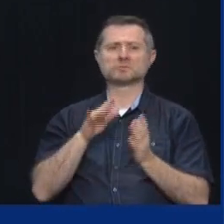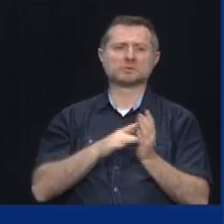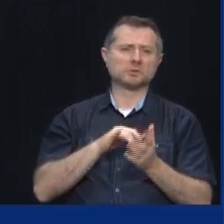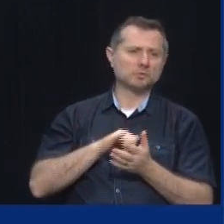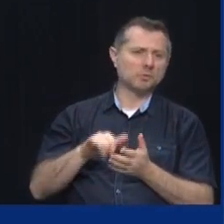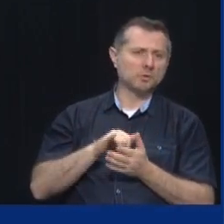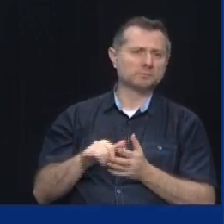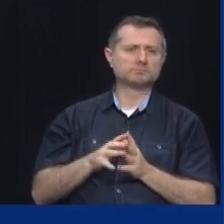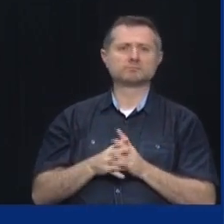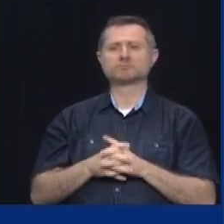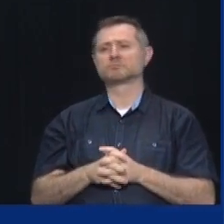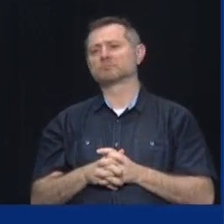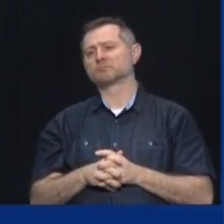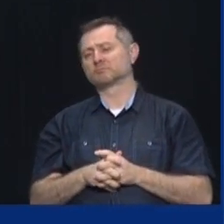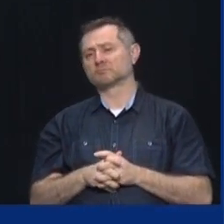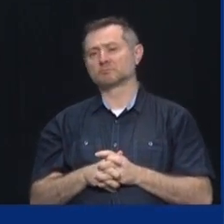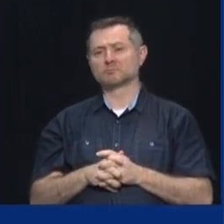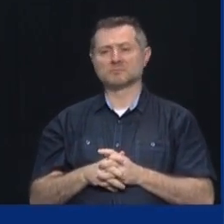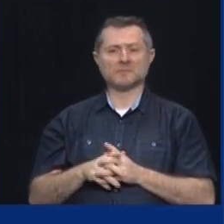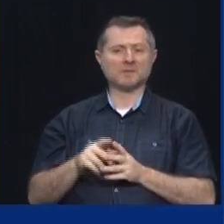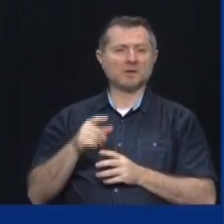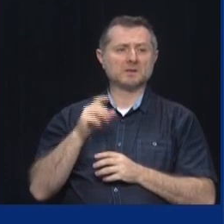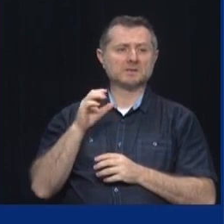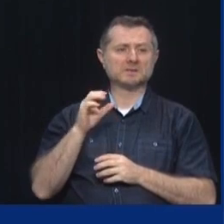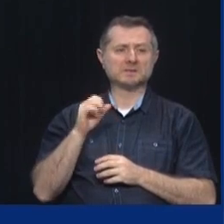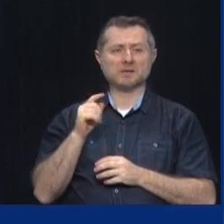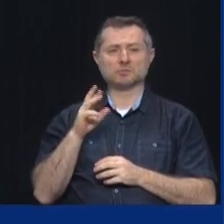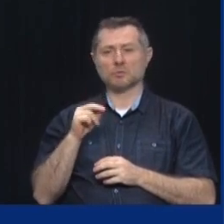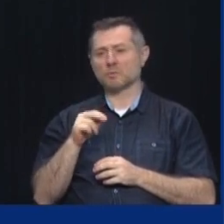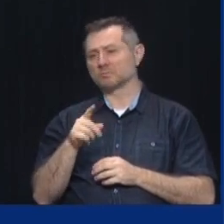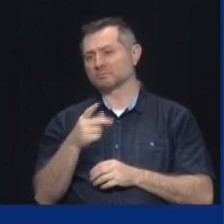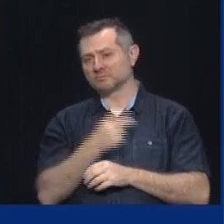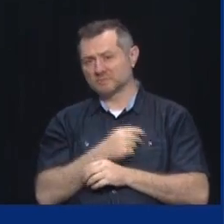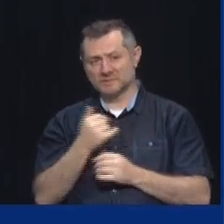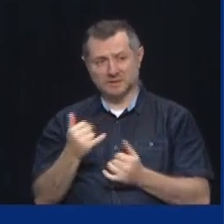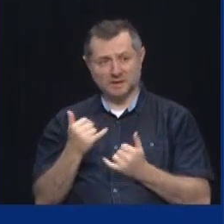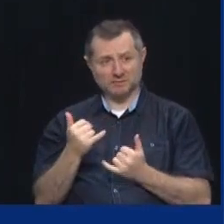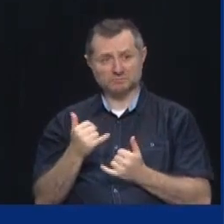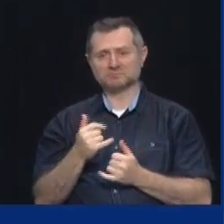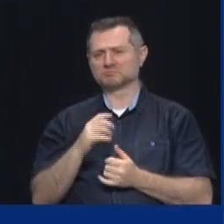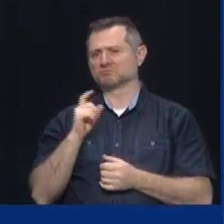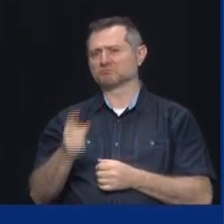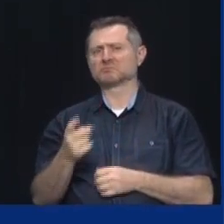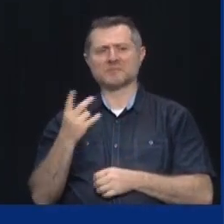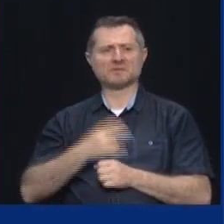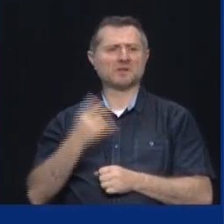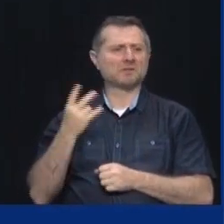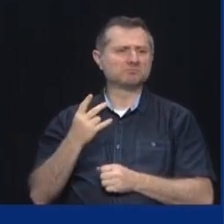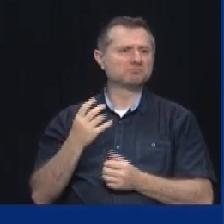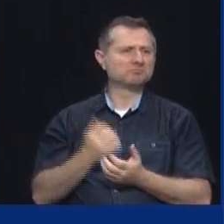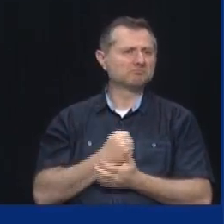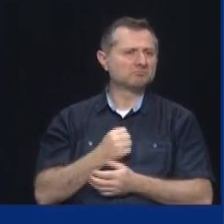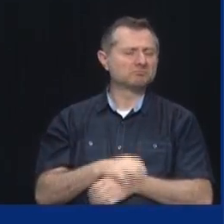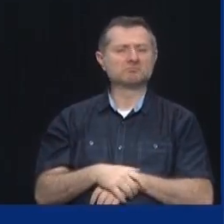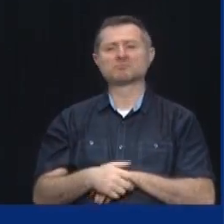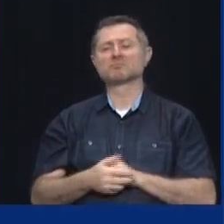TRANSPORTATION AGENCY IS WORKING WITH US ON THAT. CENTRAL NEW YORK, REGIONAL